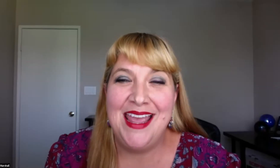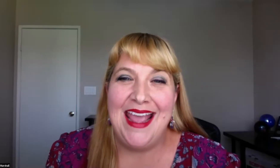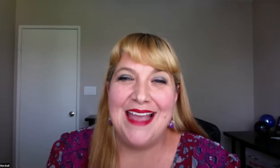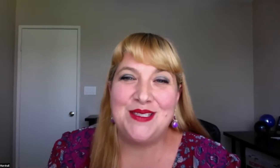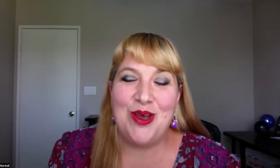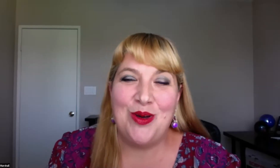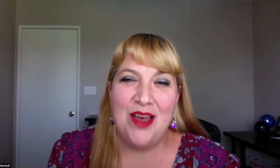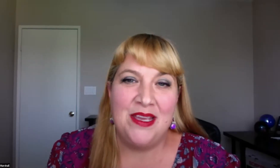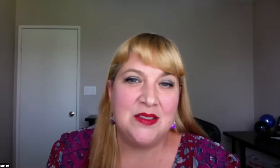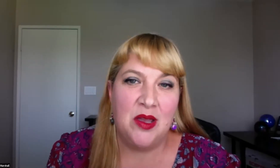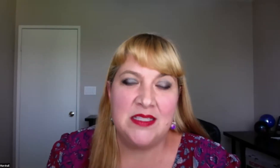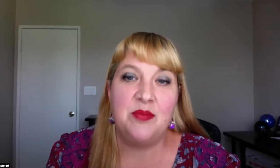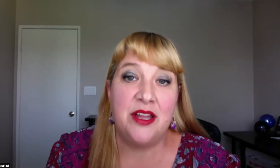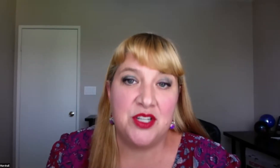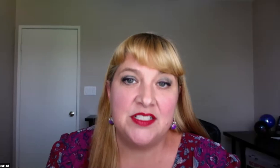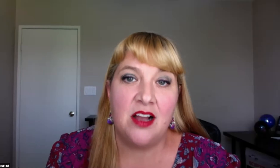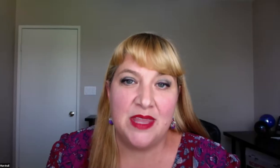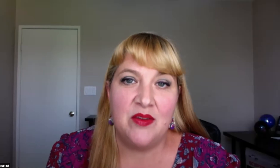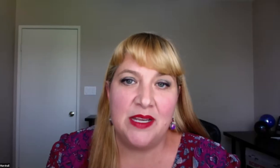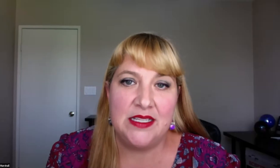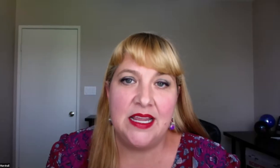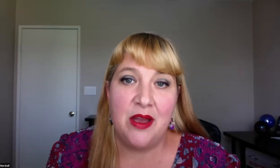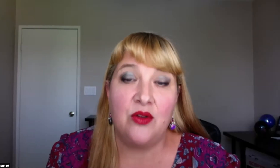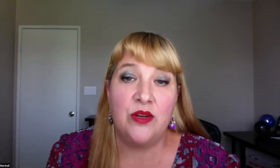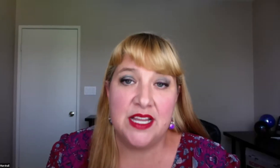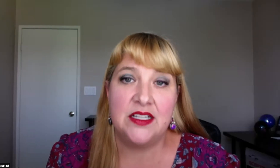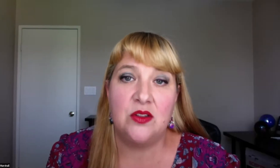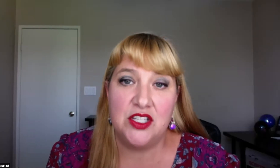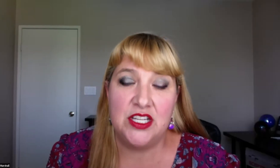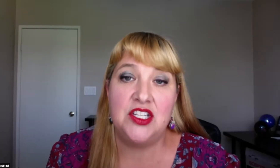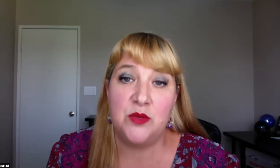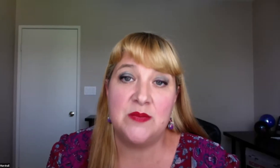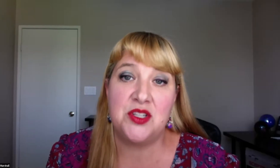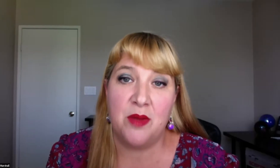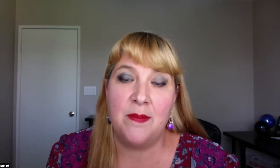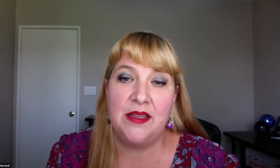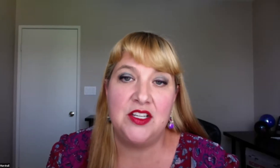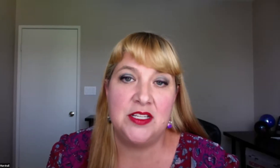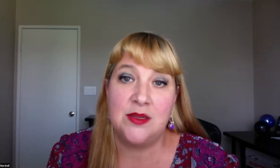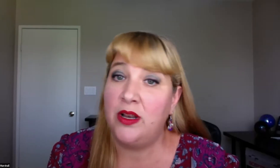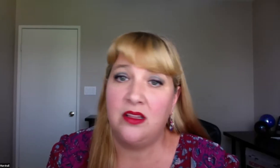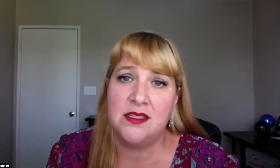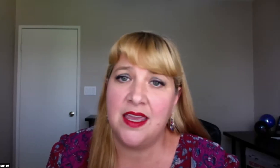Renee Marshall: And so it's a it's a pleasure to talk with everybody today about career technical education was special populations and what it looks like.